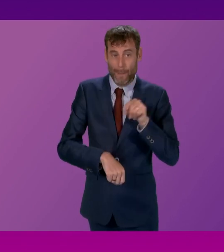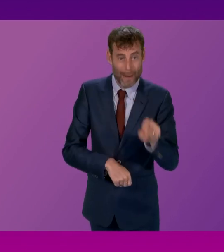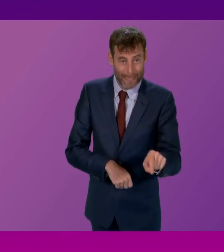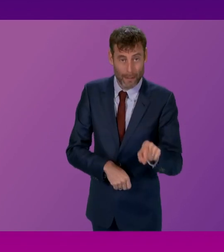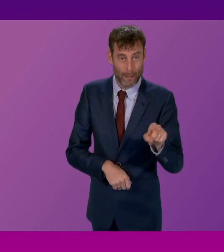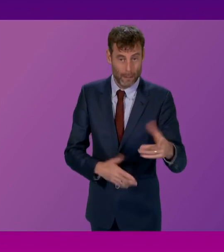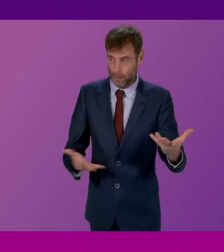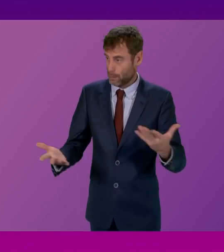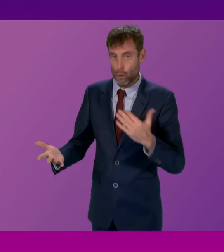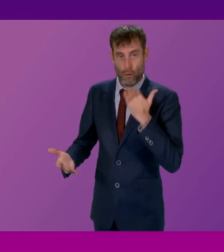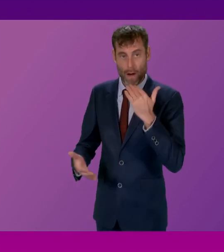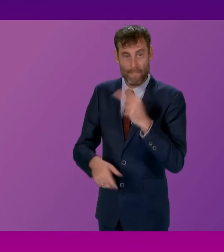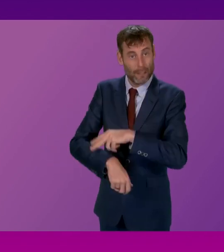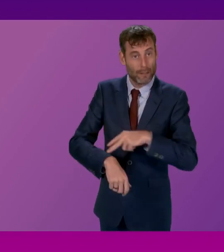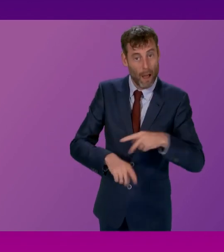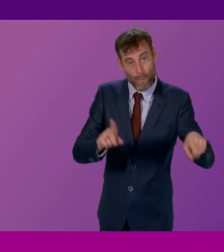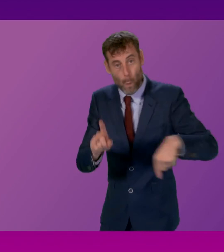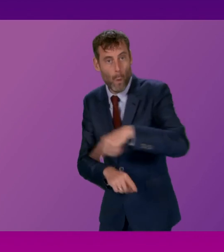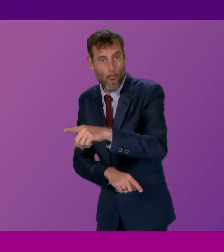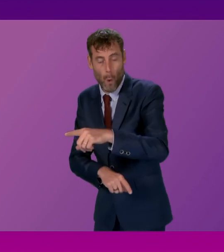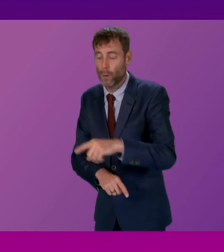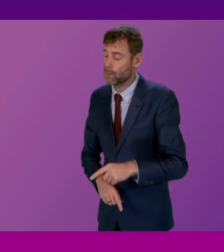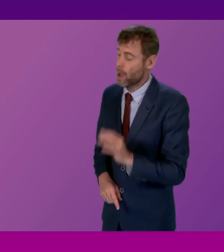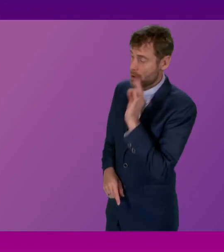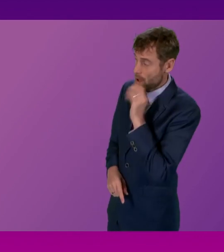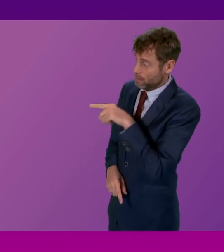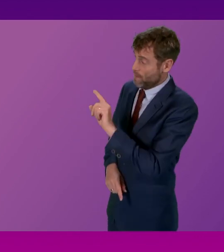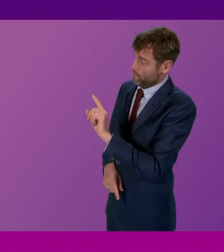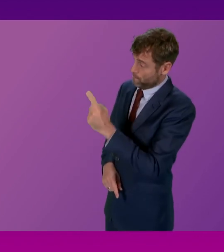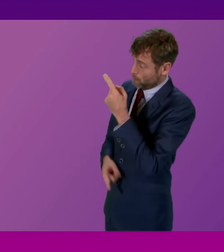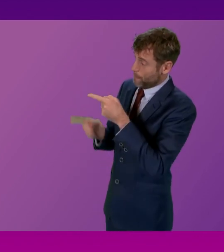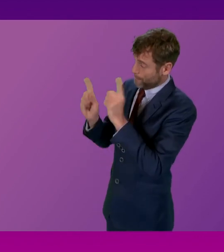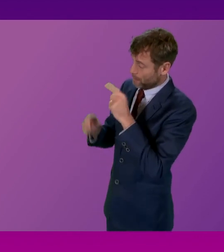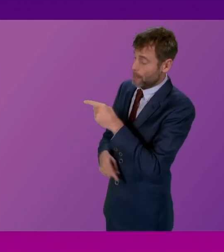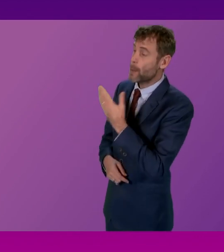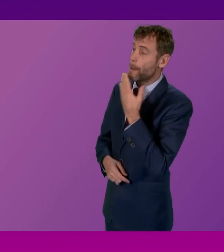Will the First Minister get behind the police and reverse police funding cuts?